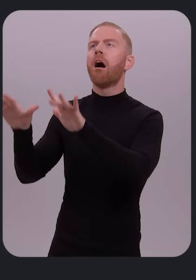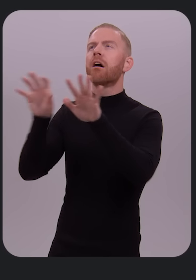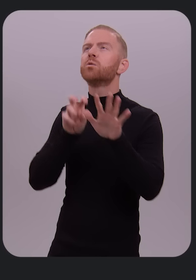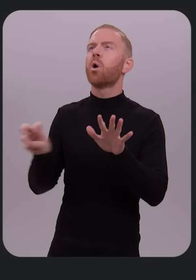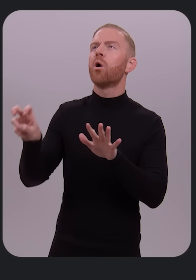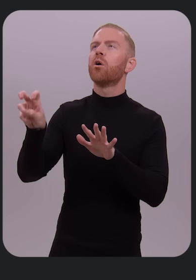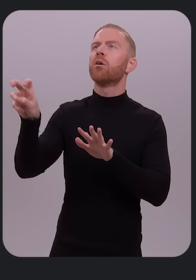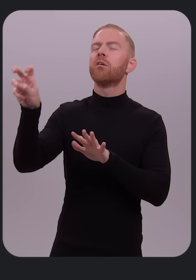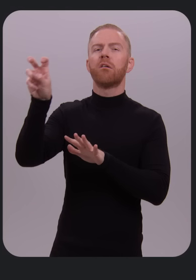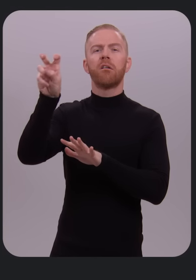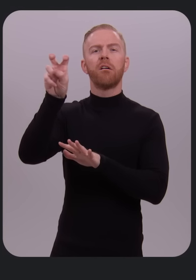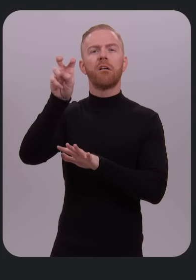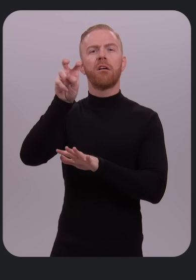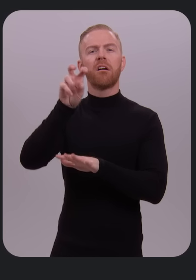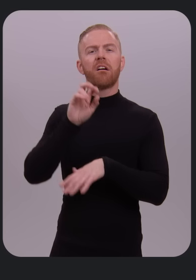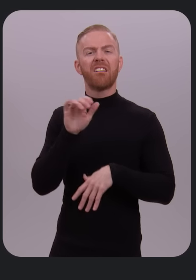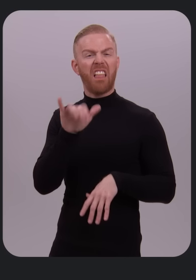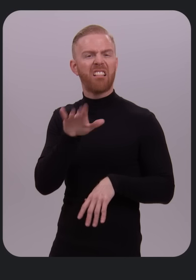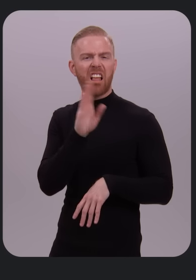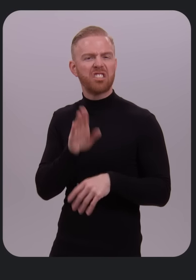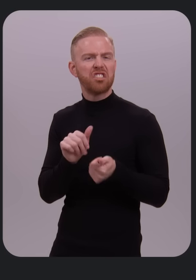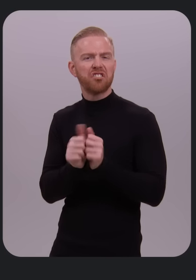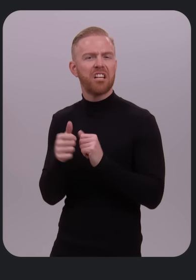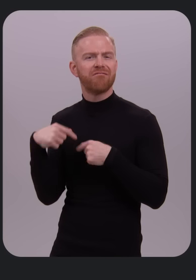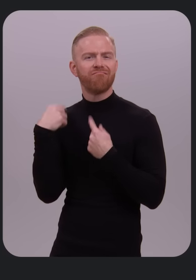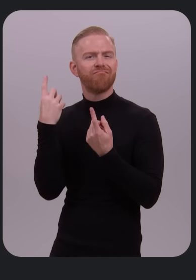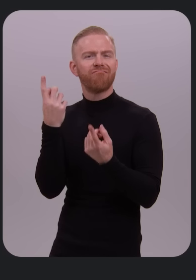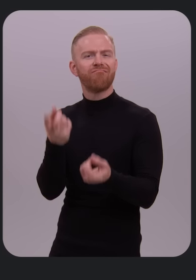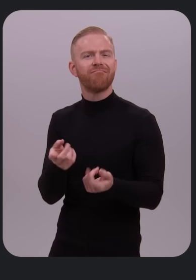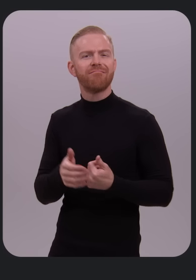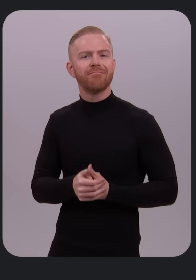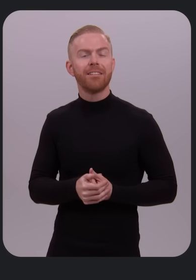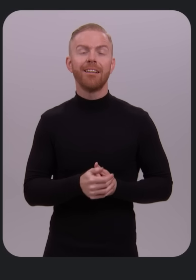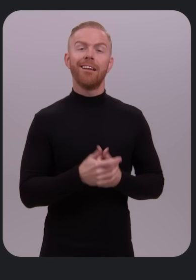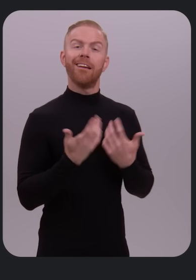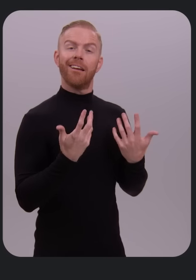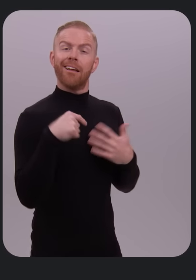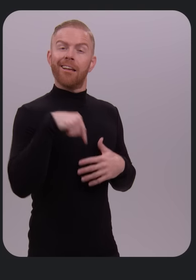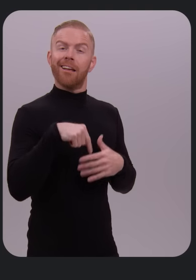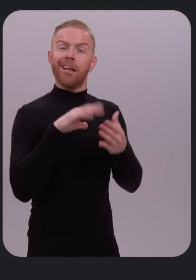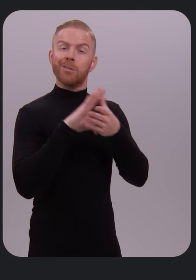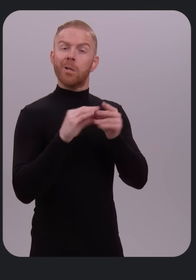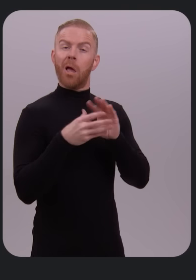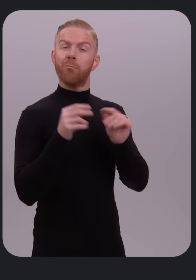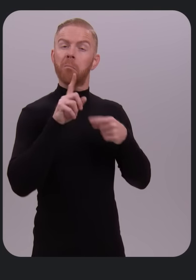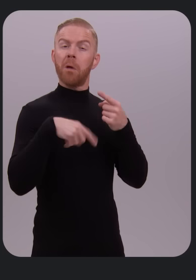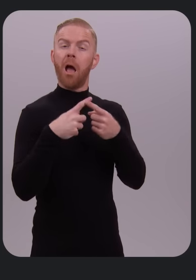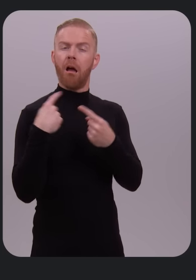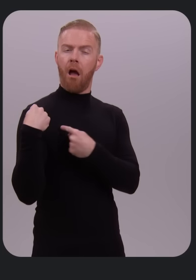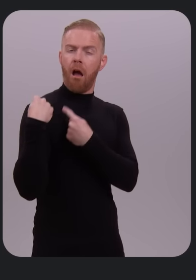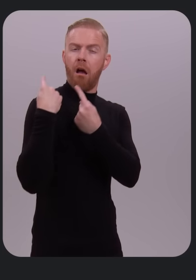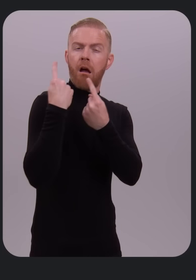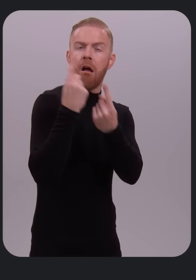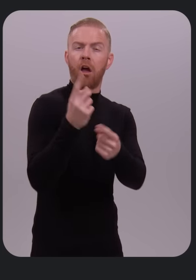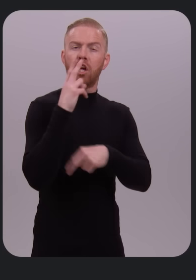I don't think that ever changes. This is a story that traverses the entire history of the universe.